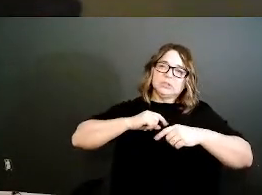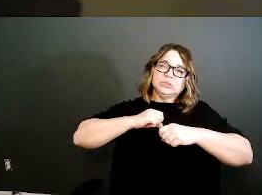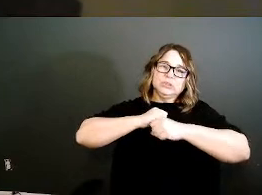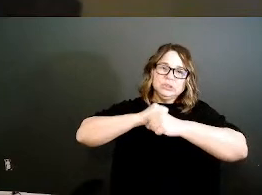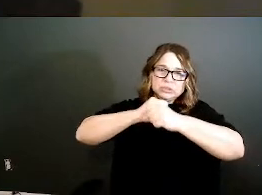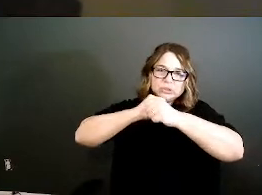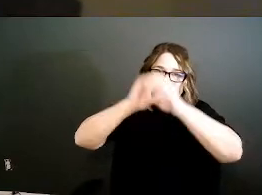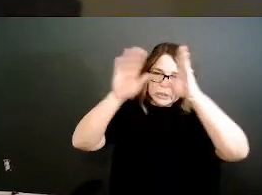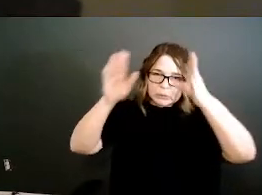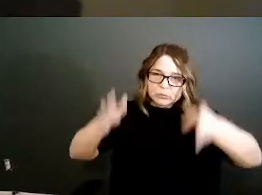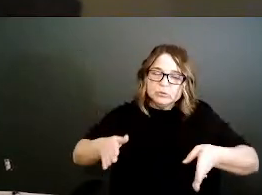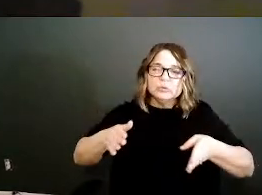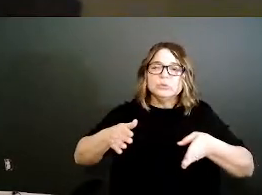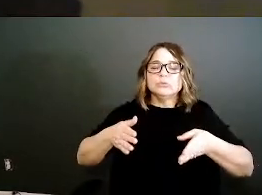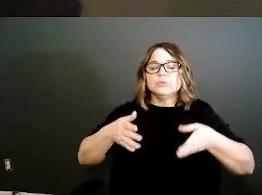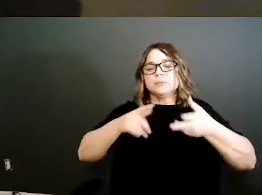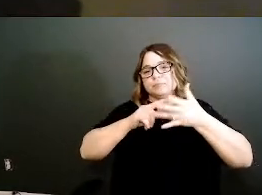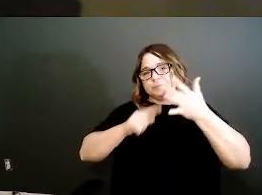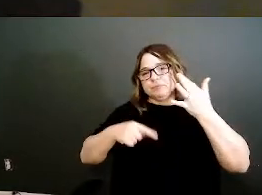THANKS SO MUCH TO EVERYONE WHO COMMENTED, OFFERED A LOT